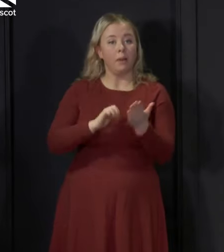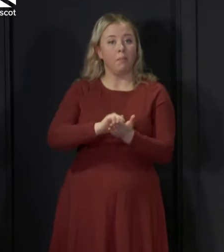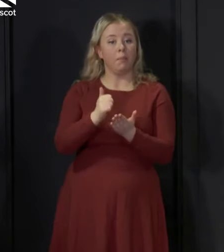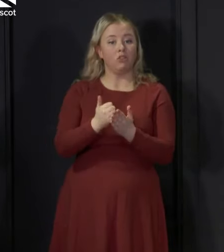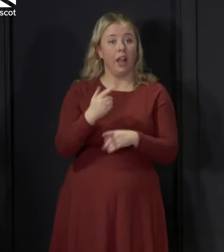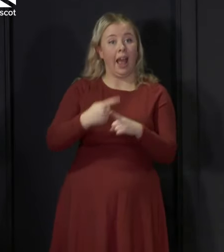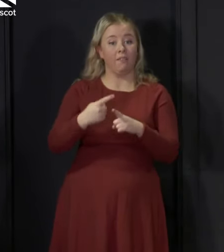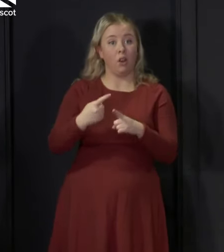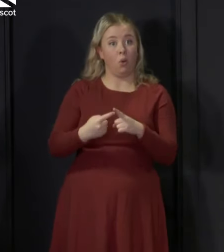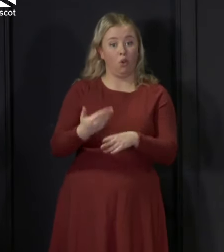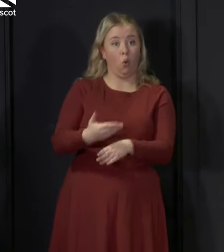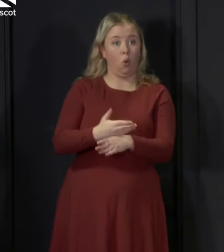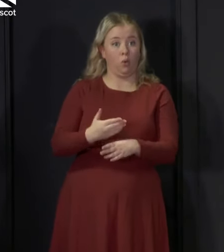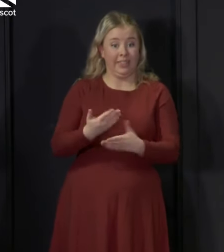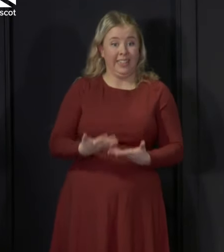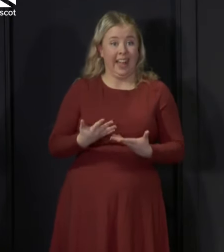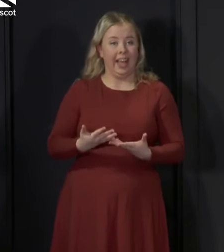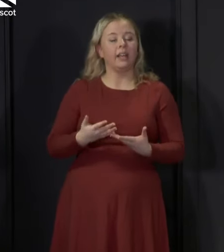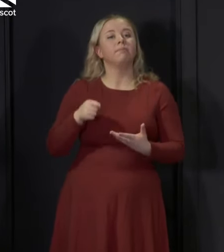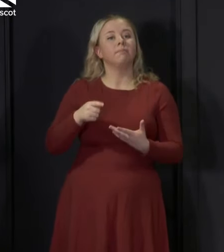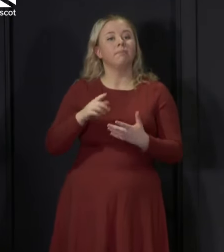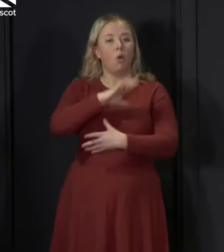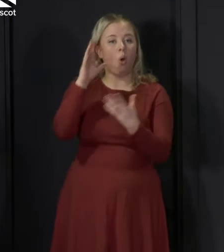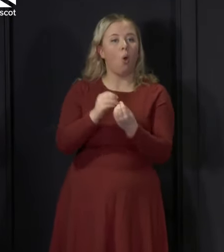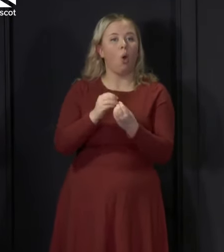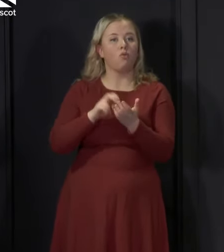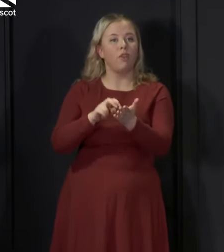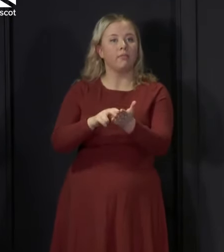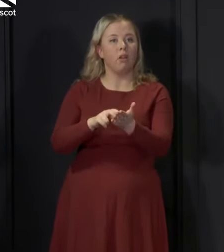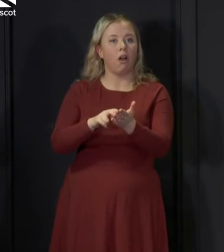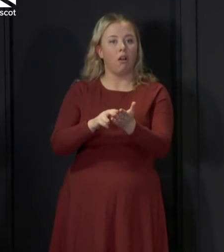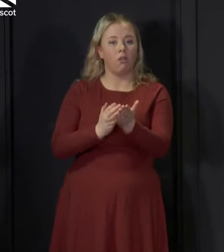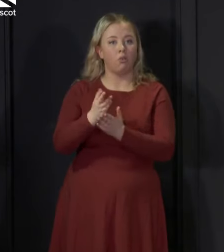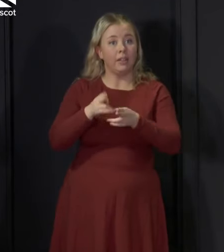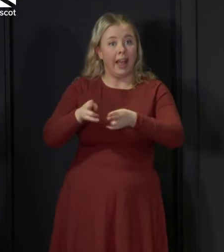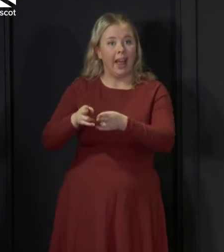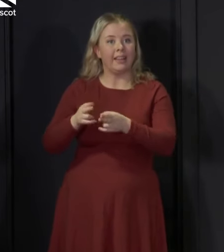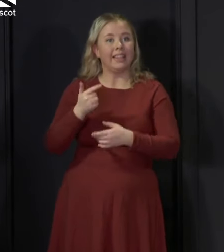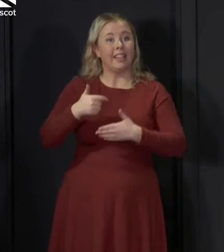And this captures all deaths registered within a 7 day period, ending on the preceding Sunday.